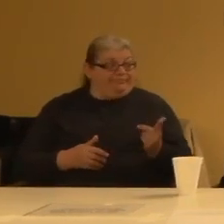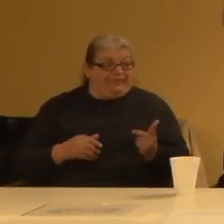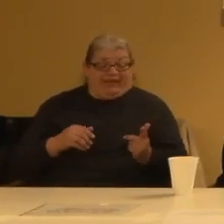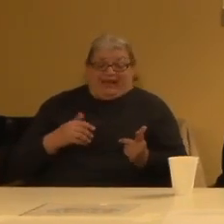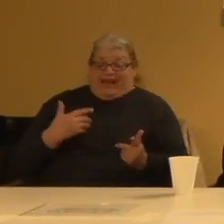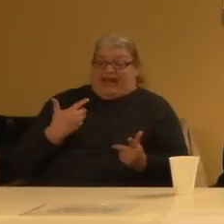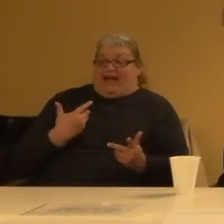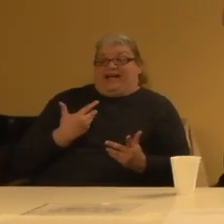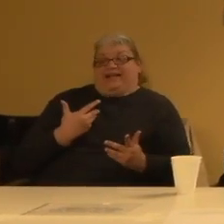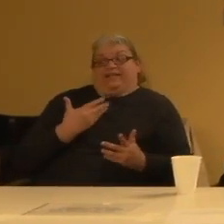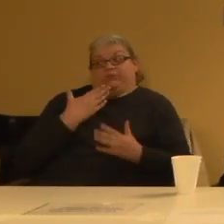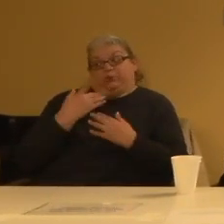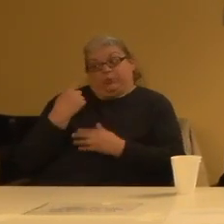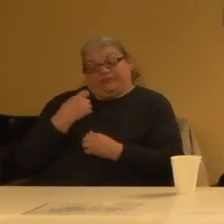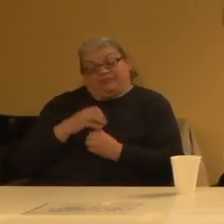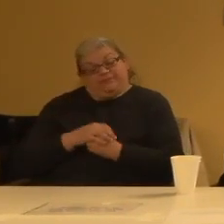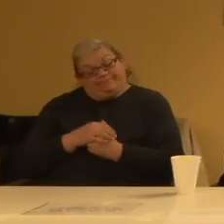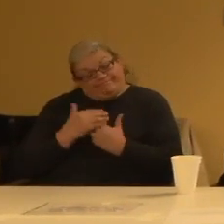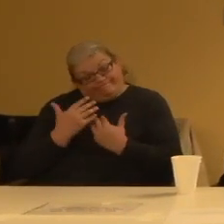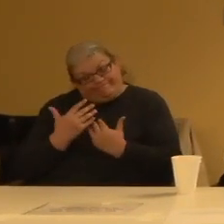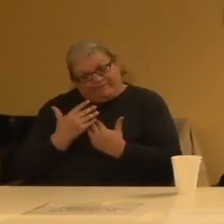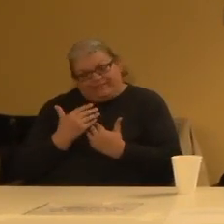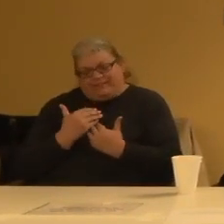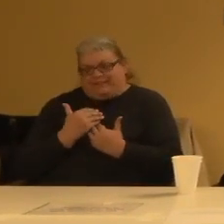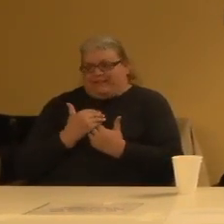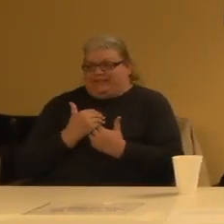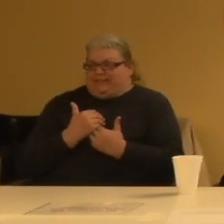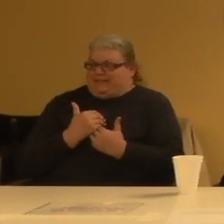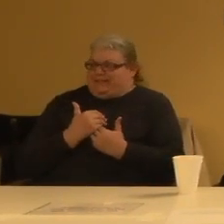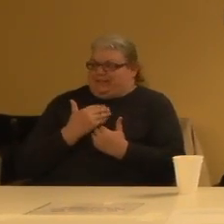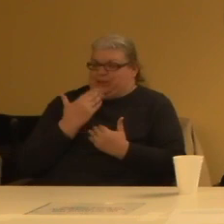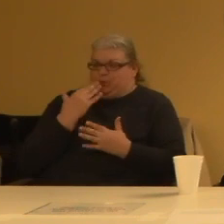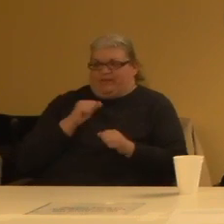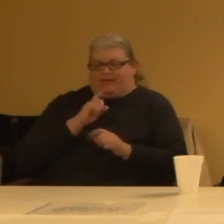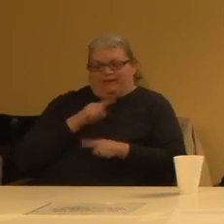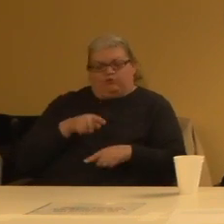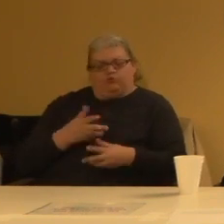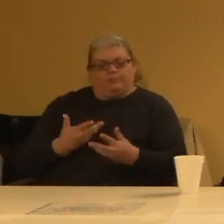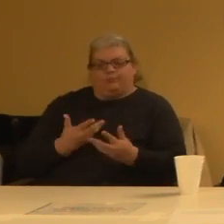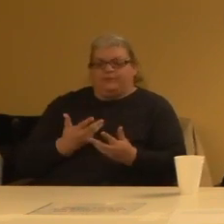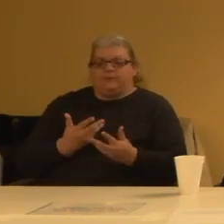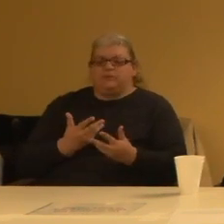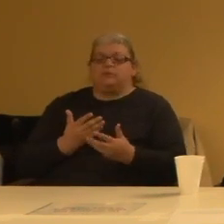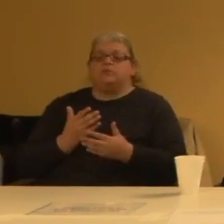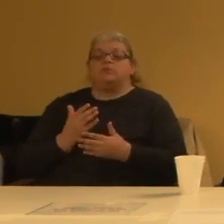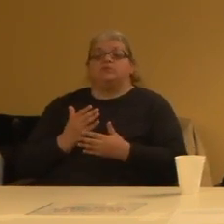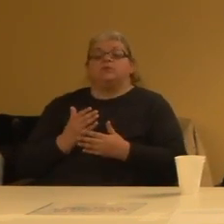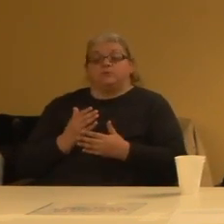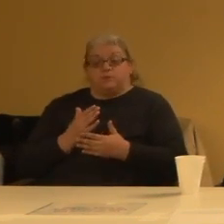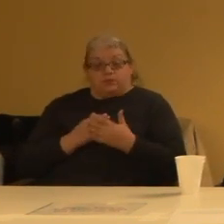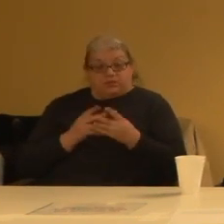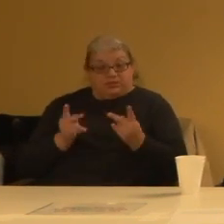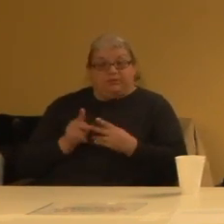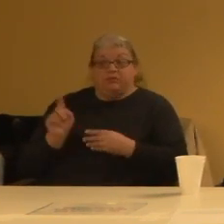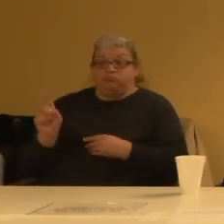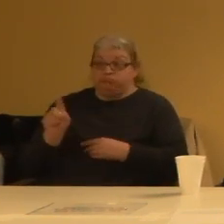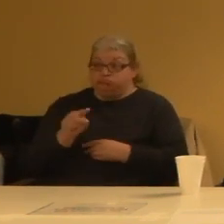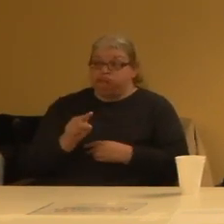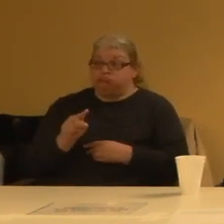But what I will say is that there are places in this country where that's more possible to happen currently, and places